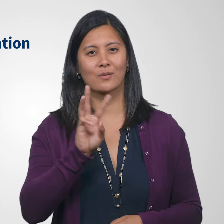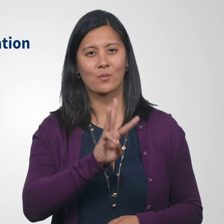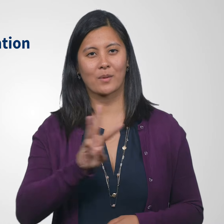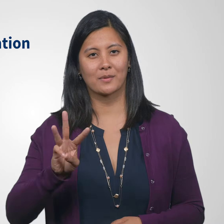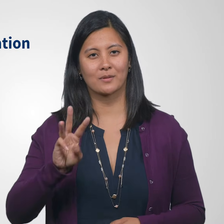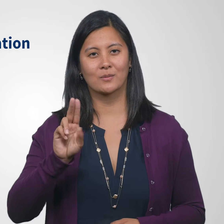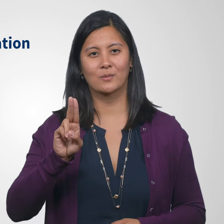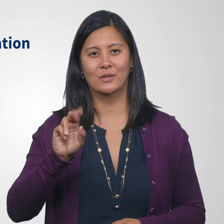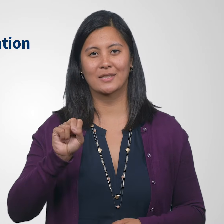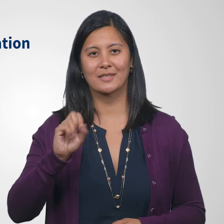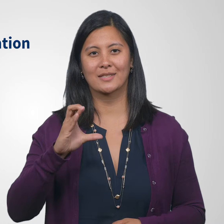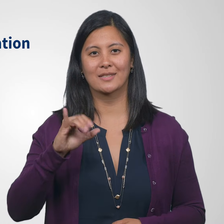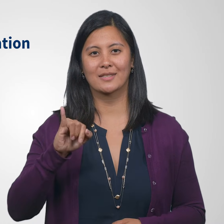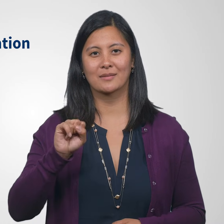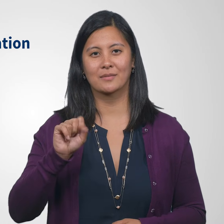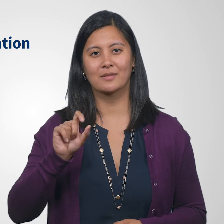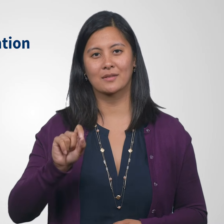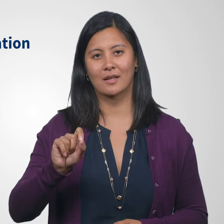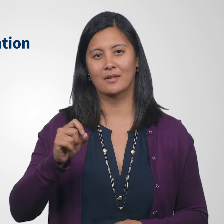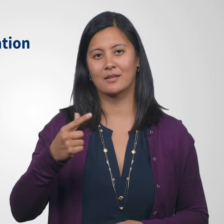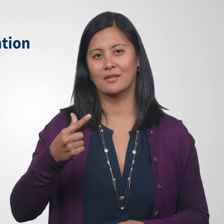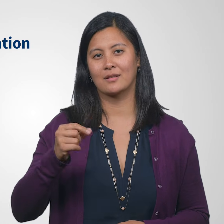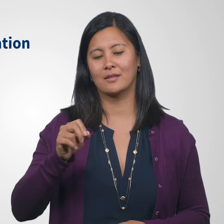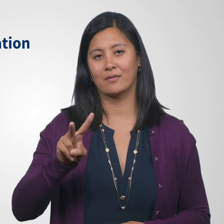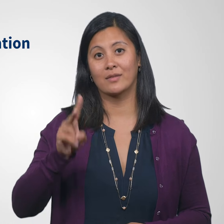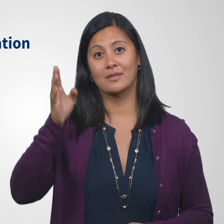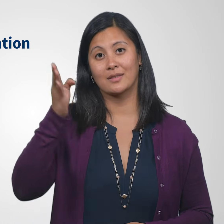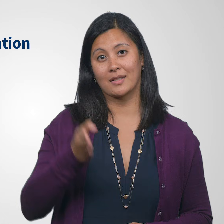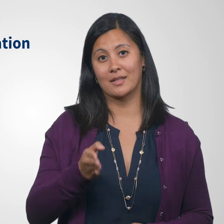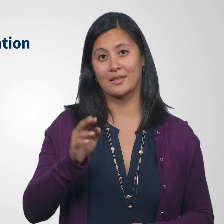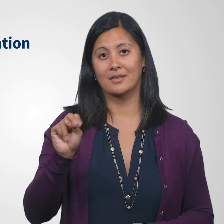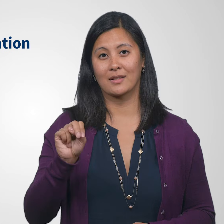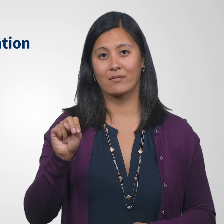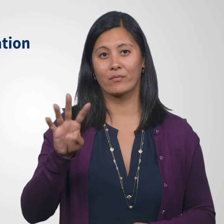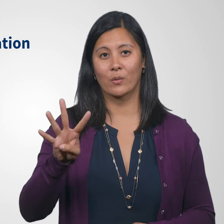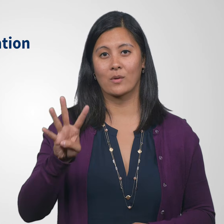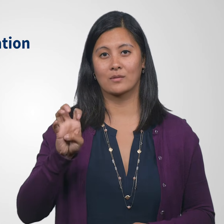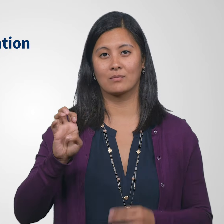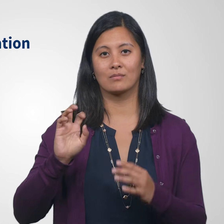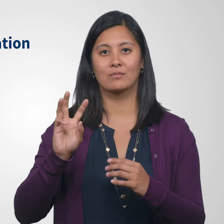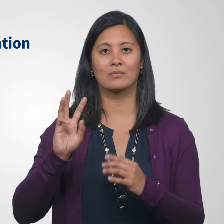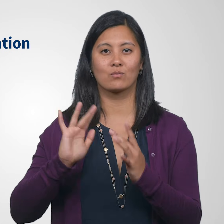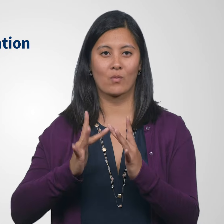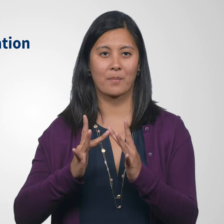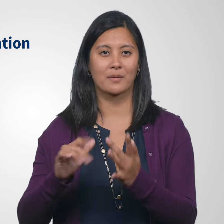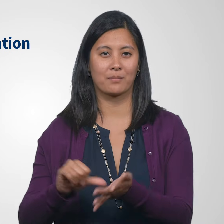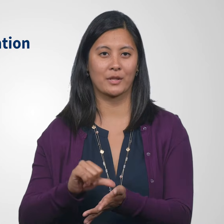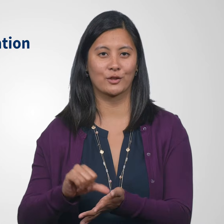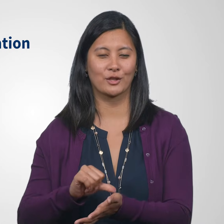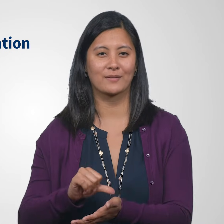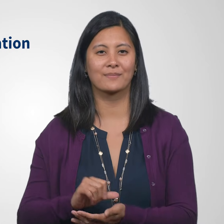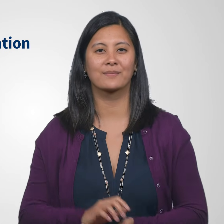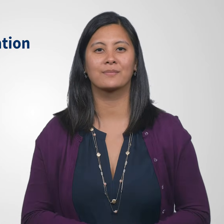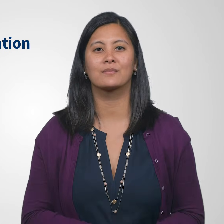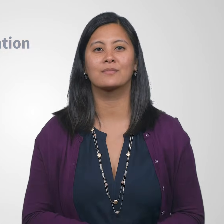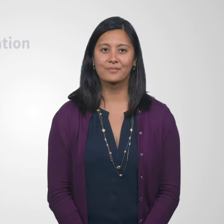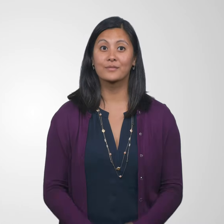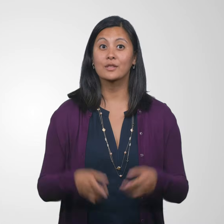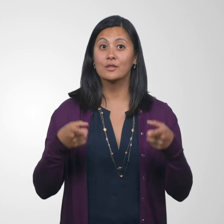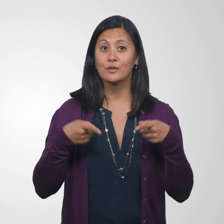dot USCIS dot gov forward slash N400 web page.